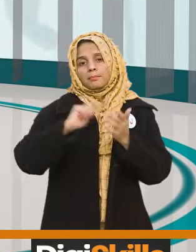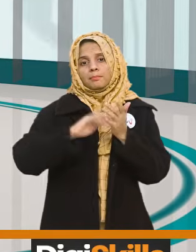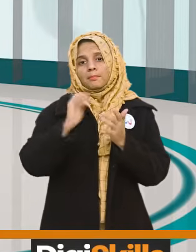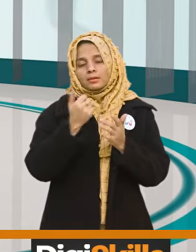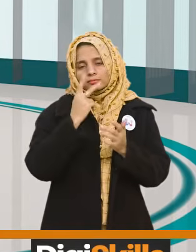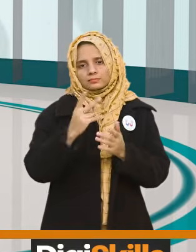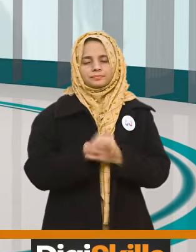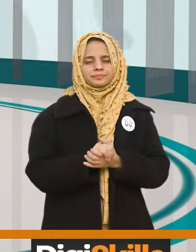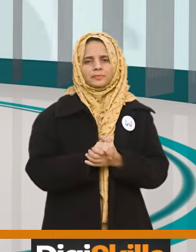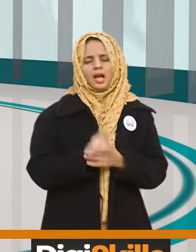What is a Project Reward, friends?